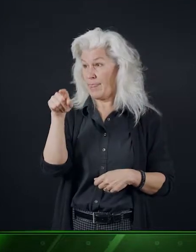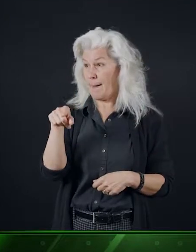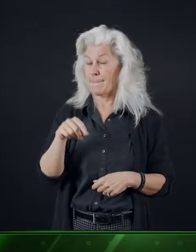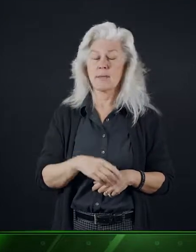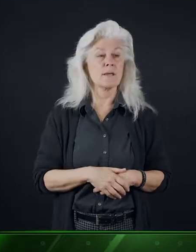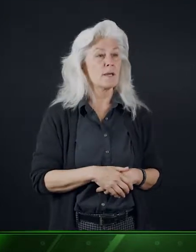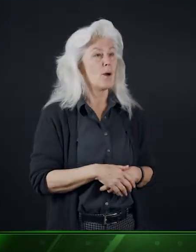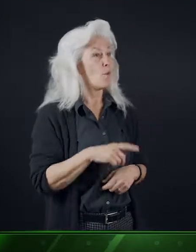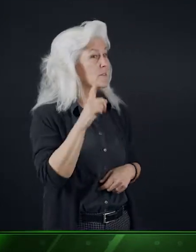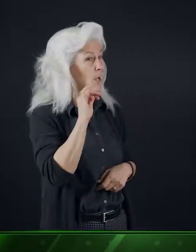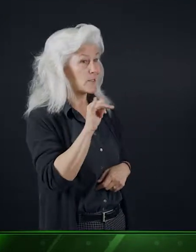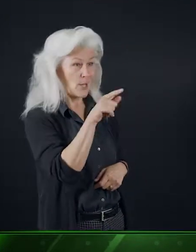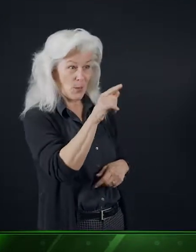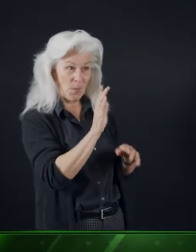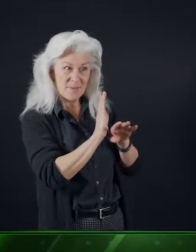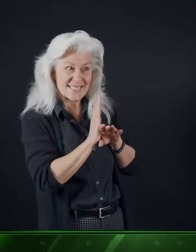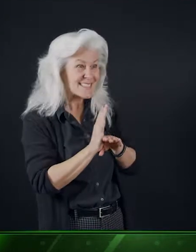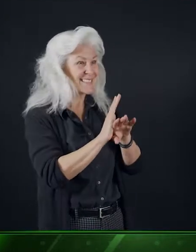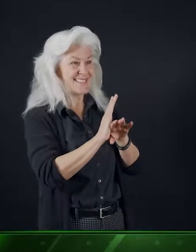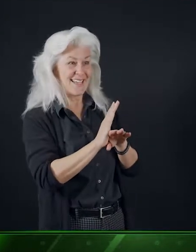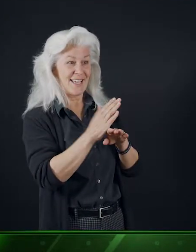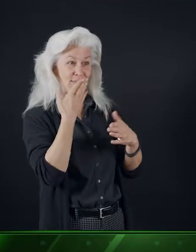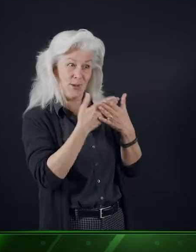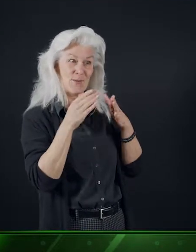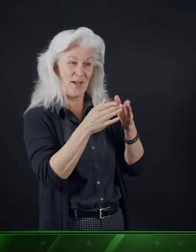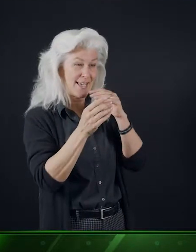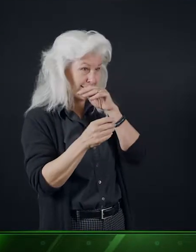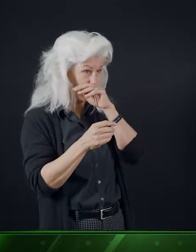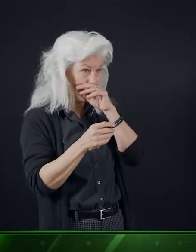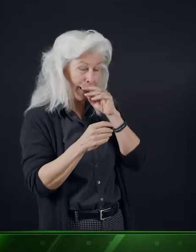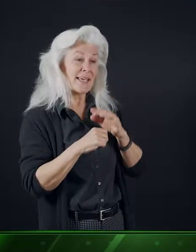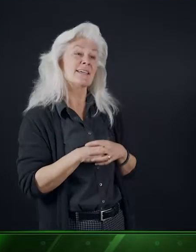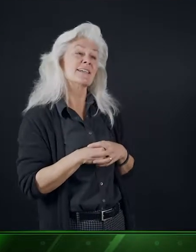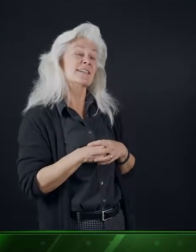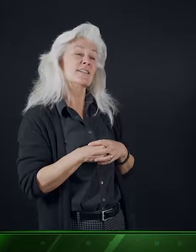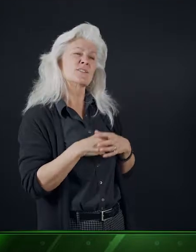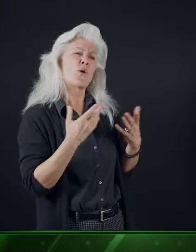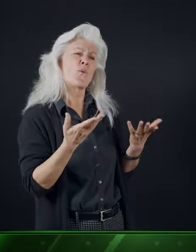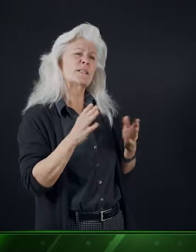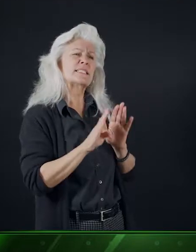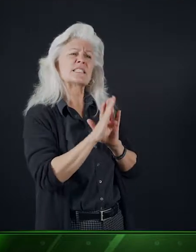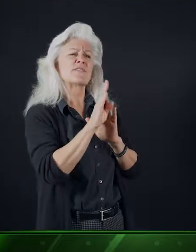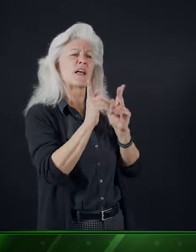So what does a developer have to do to let users know about these features in their games?